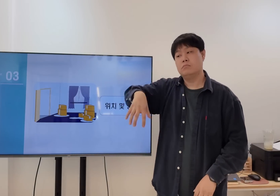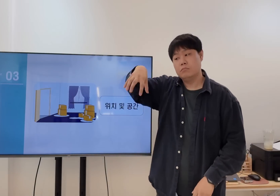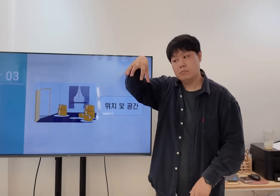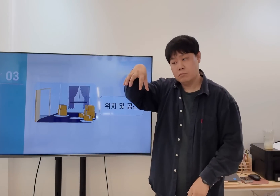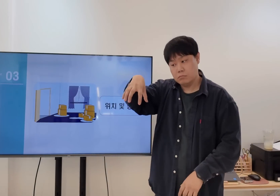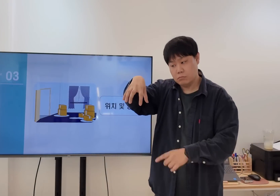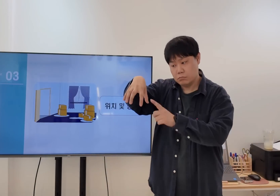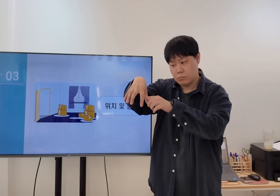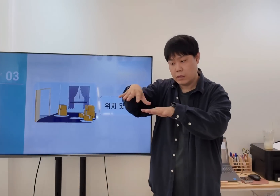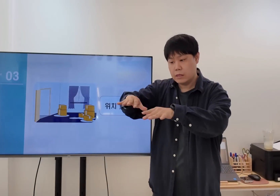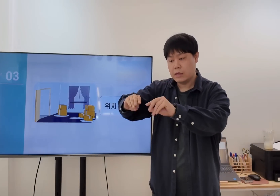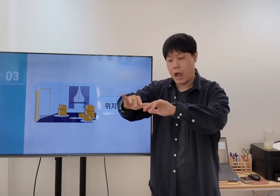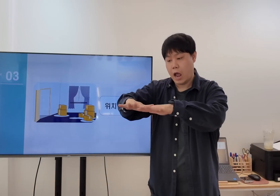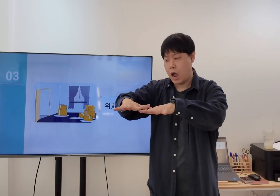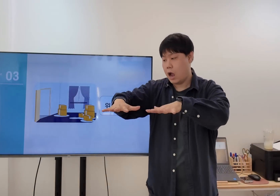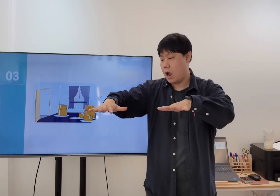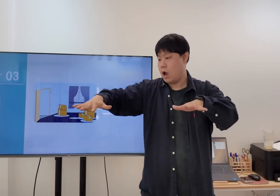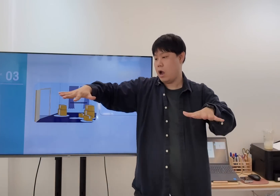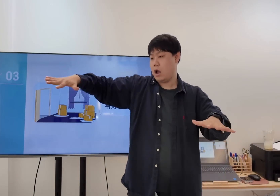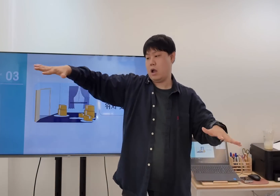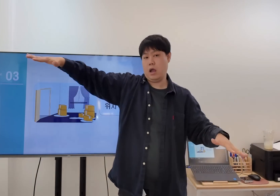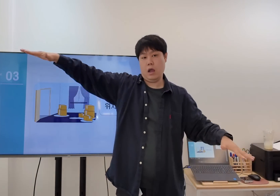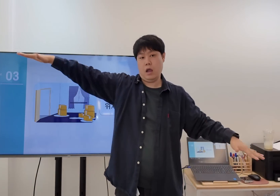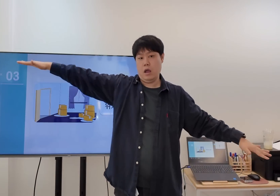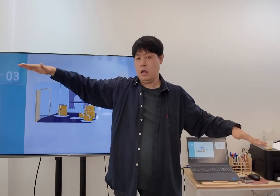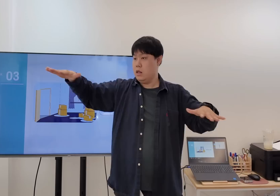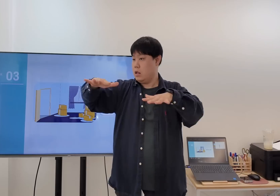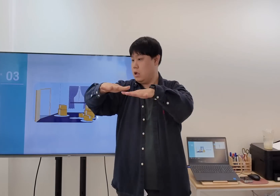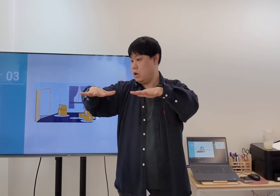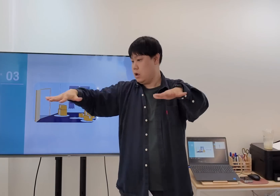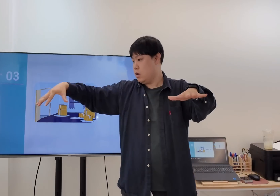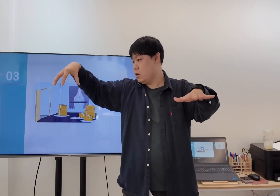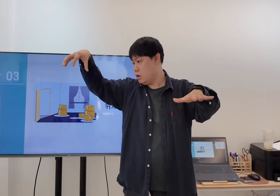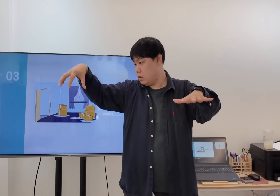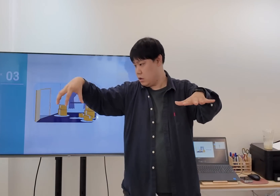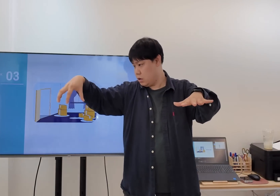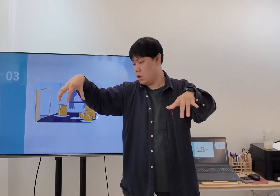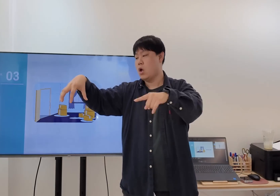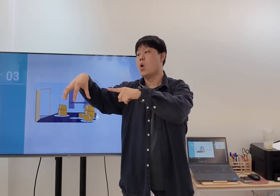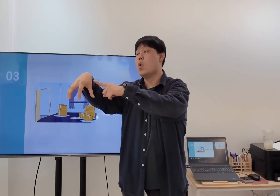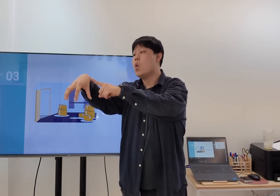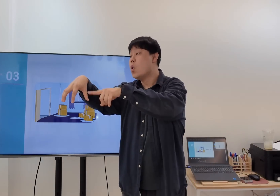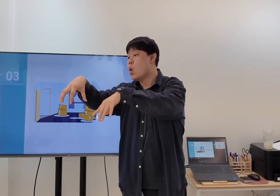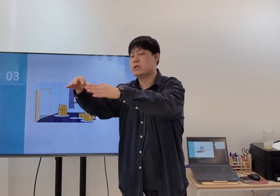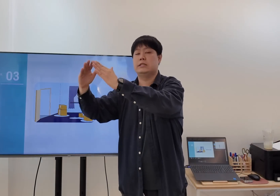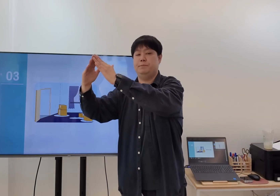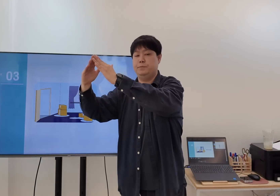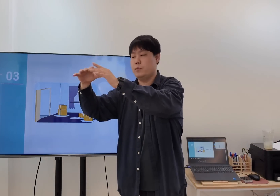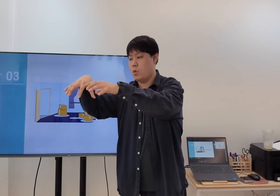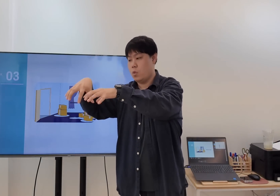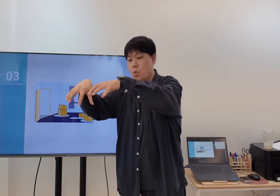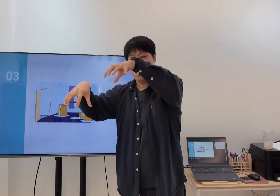There is land. There is a house on the right,